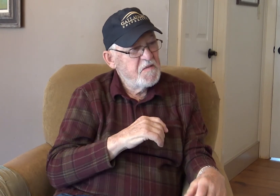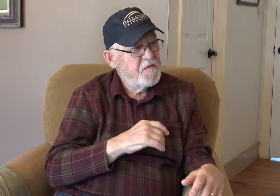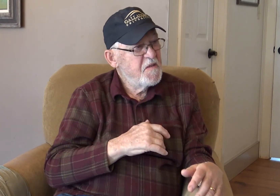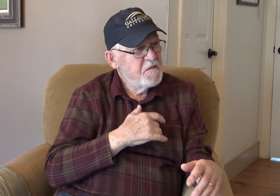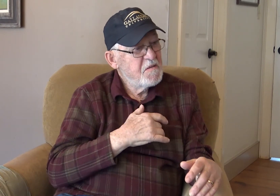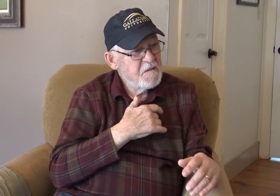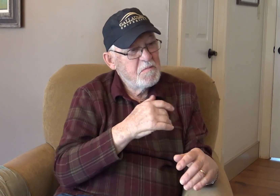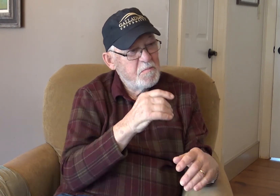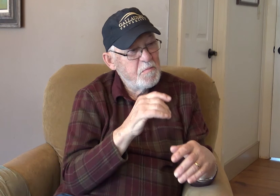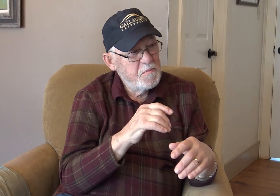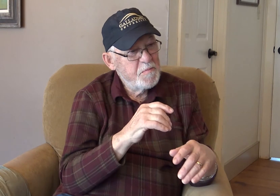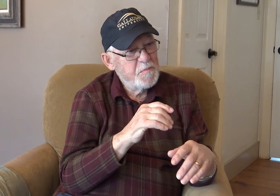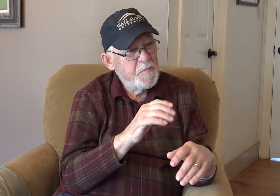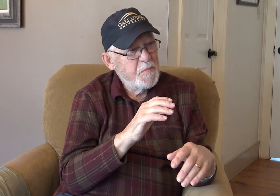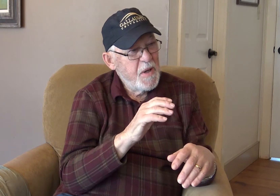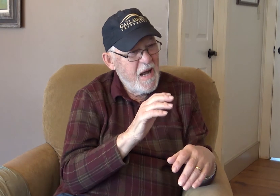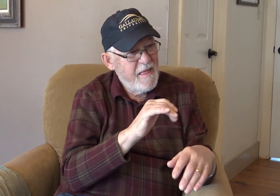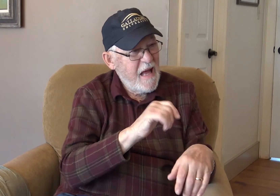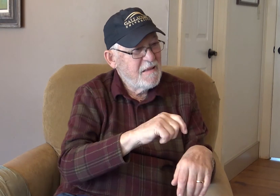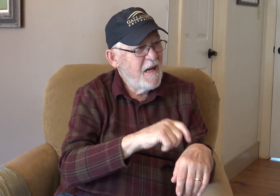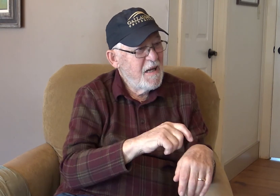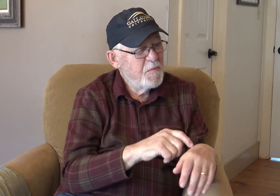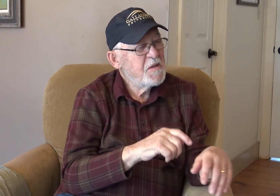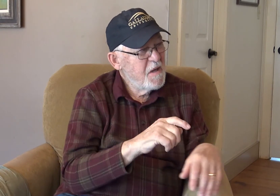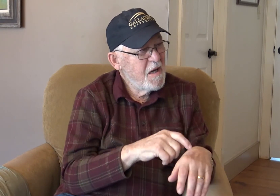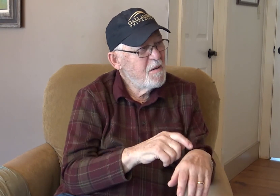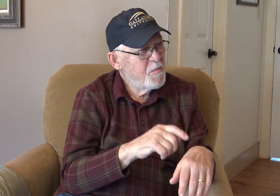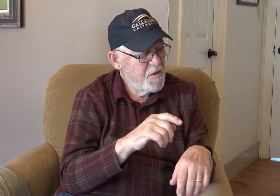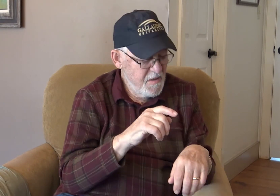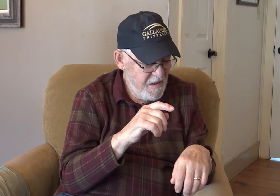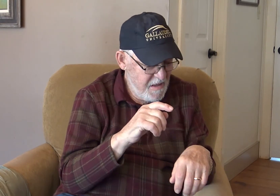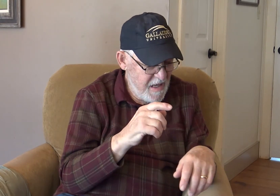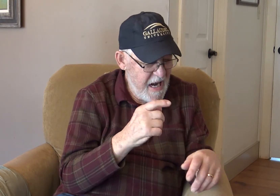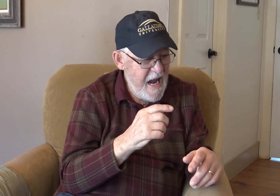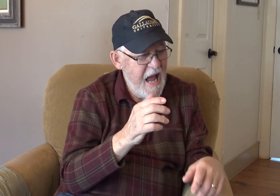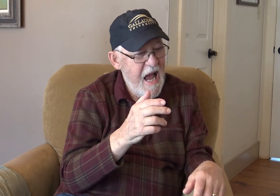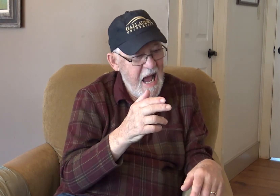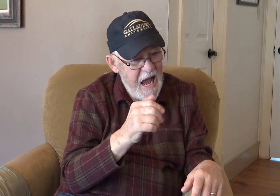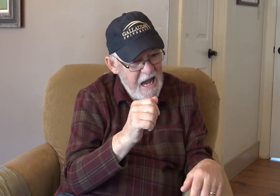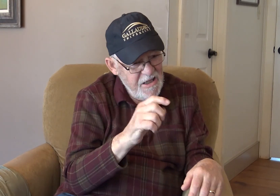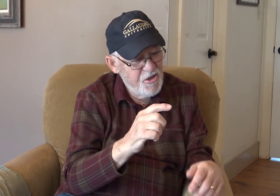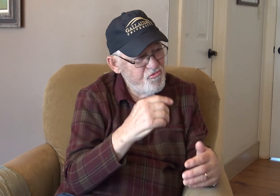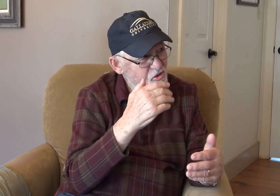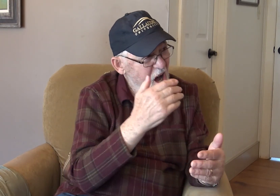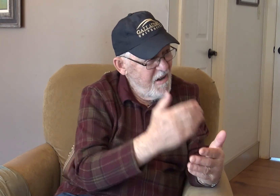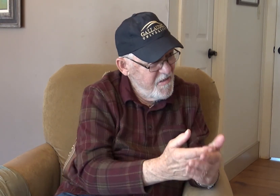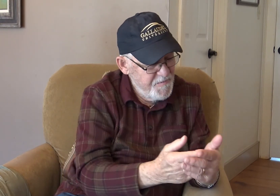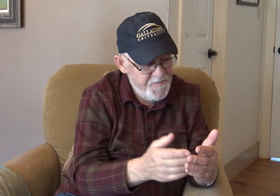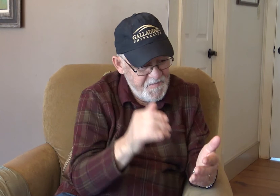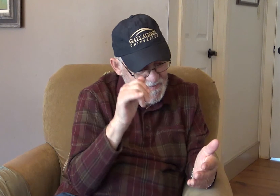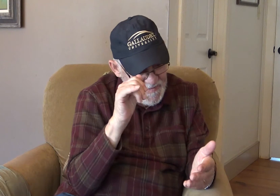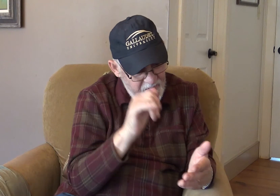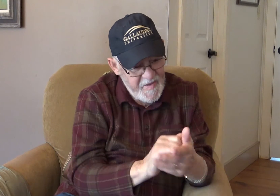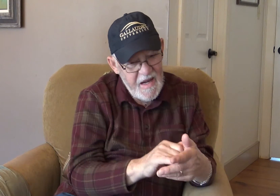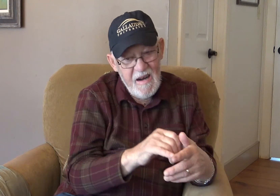I feel that the time had arrived.